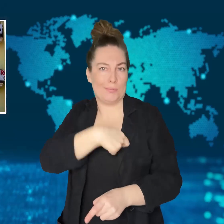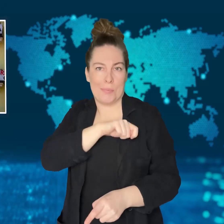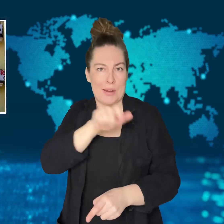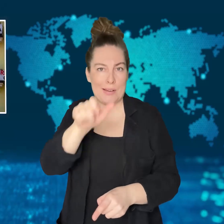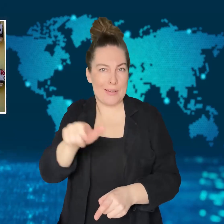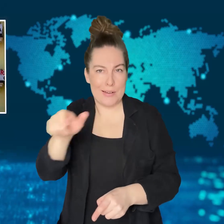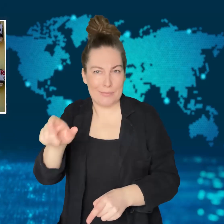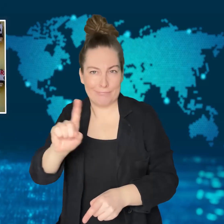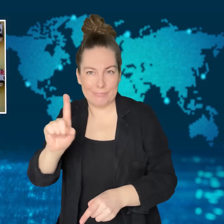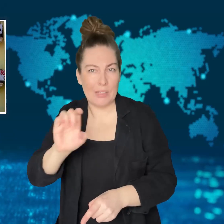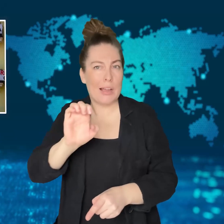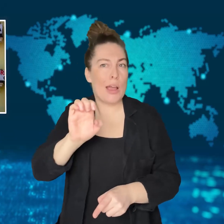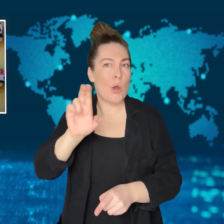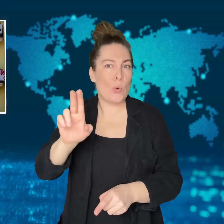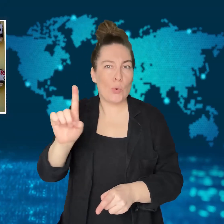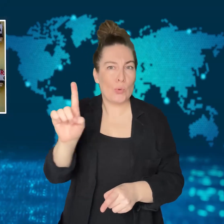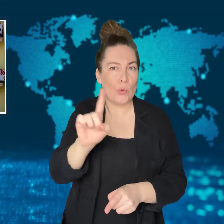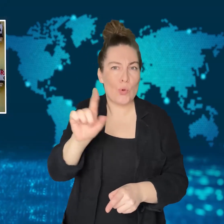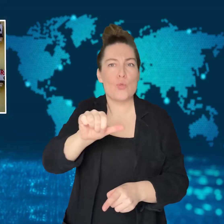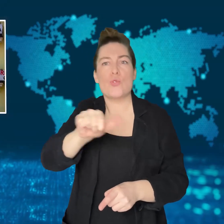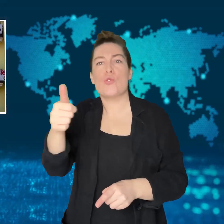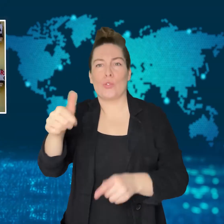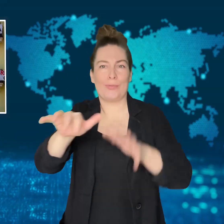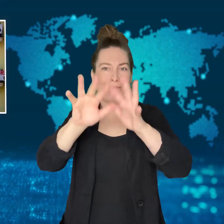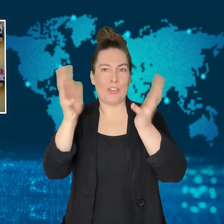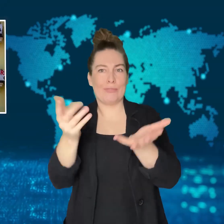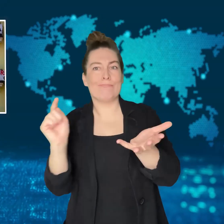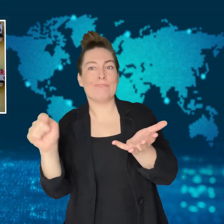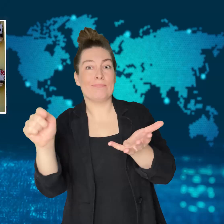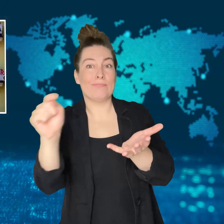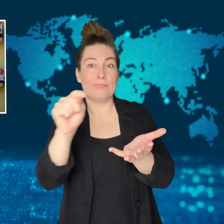The tax they would be required to